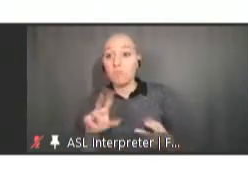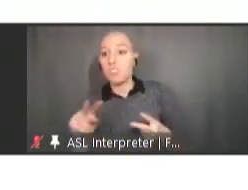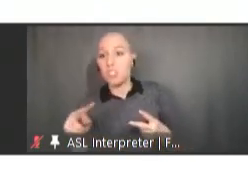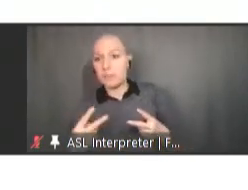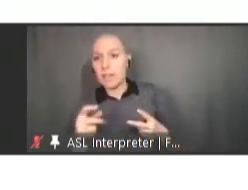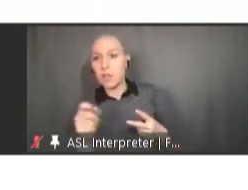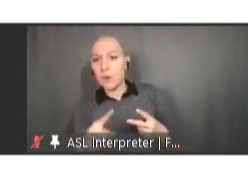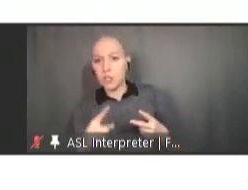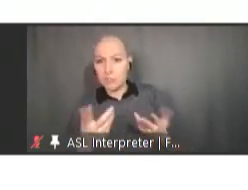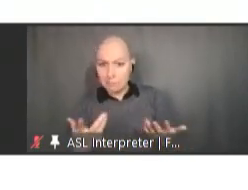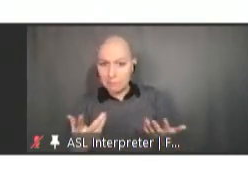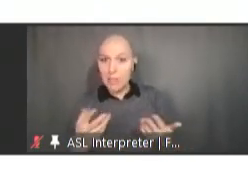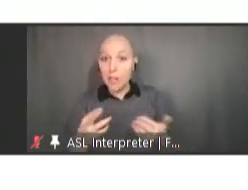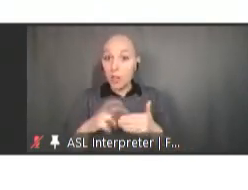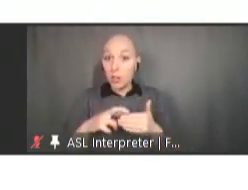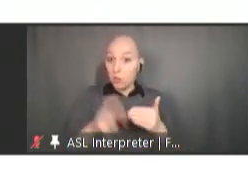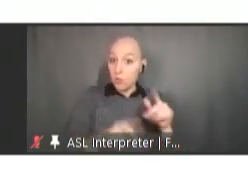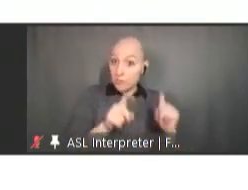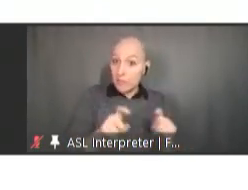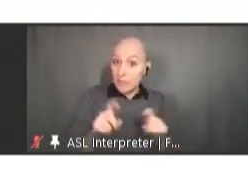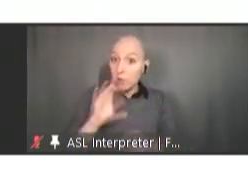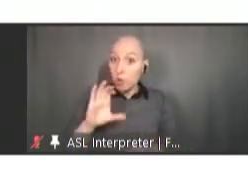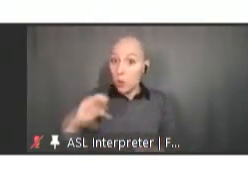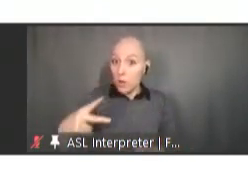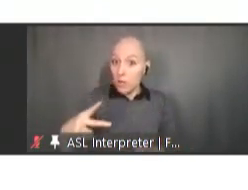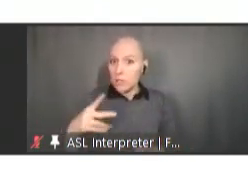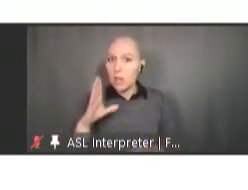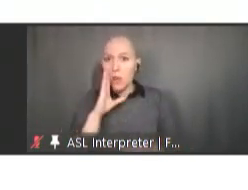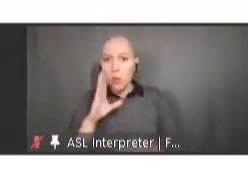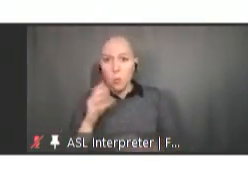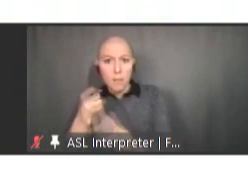testing for correlates having implications for dosing of COVID-19 vaccines? Absolutely.